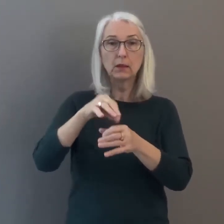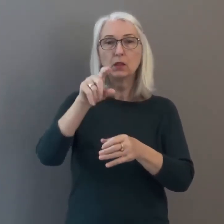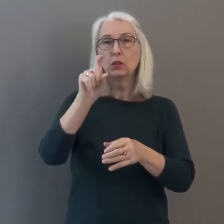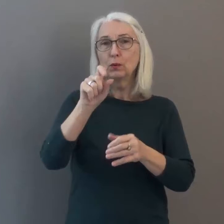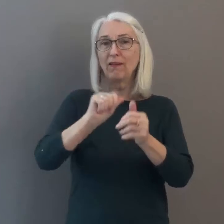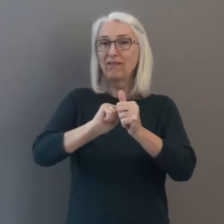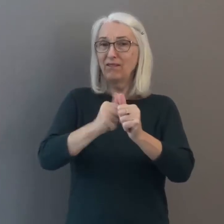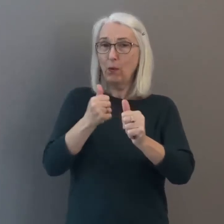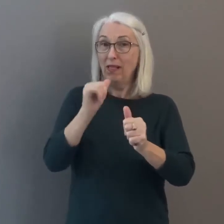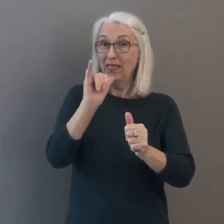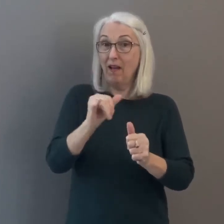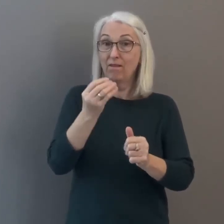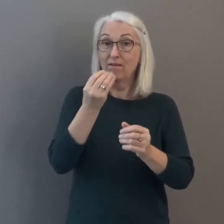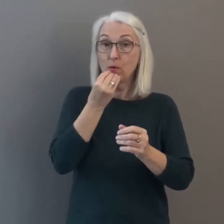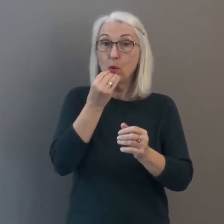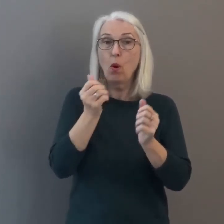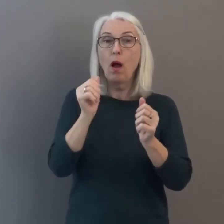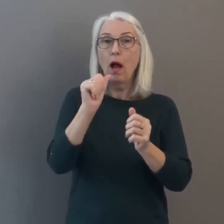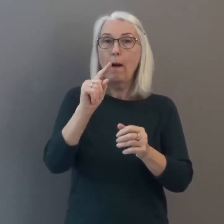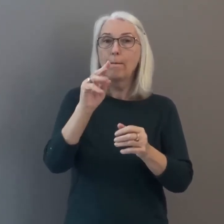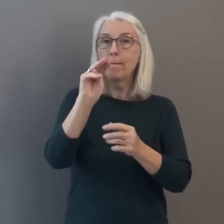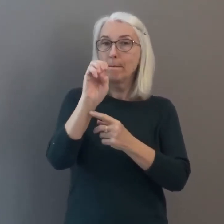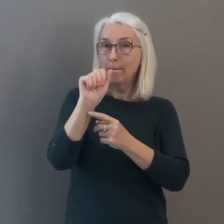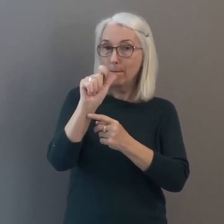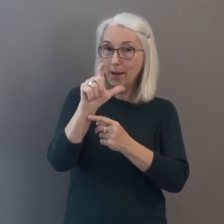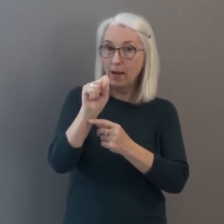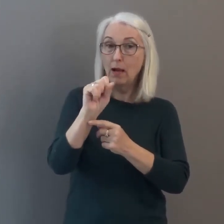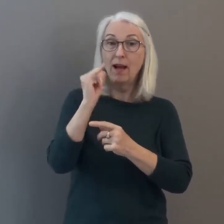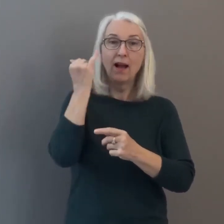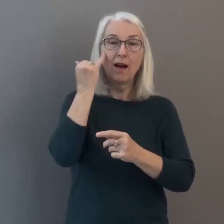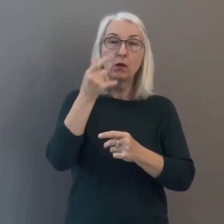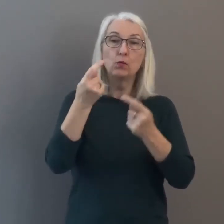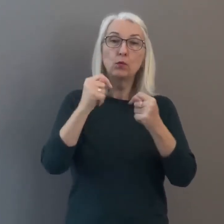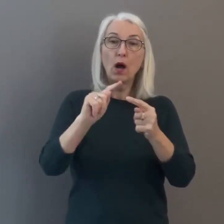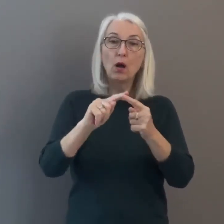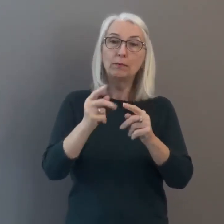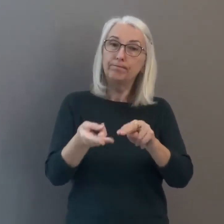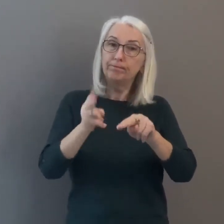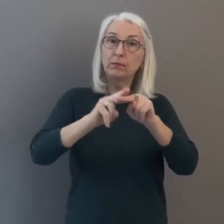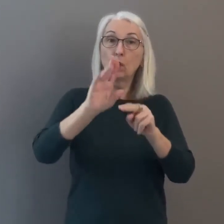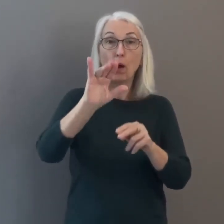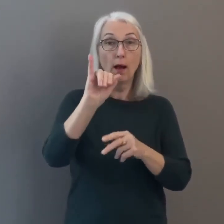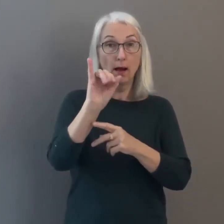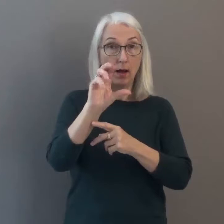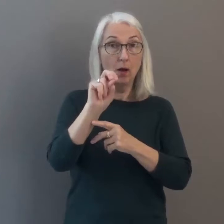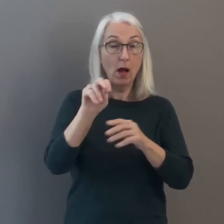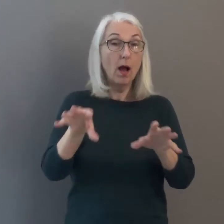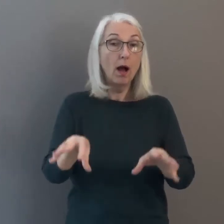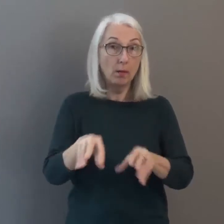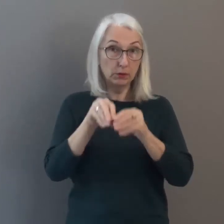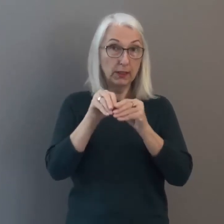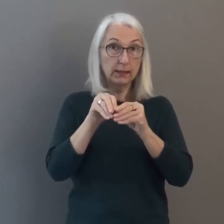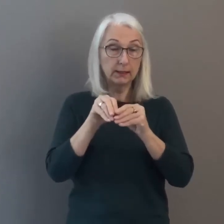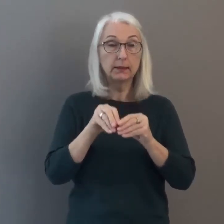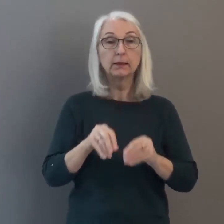You should avoid these foods at meals if you are trying to increase iron absorption.